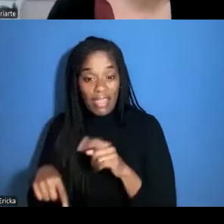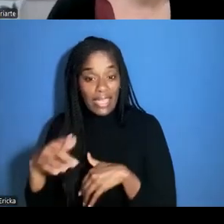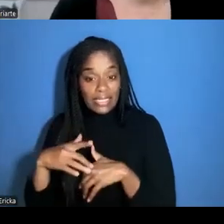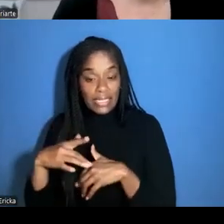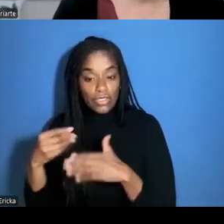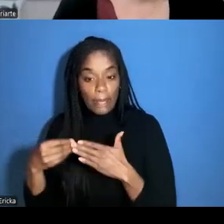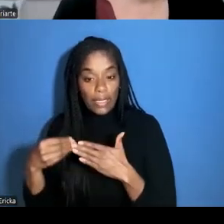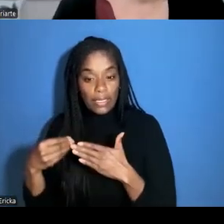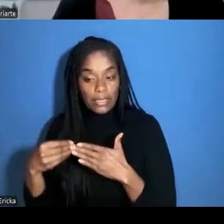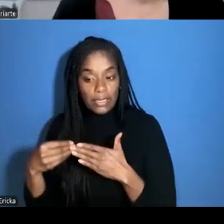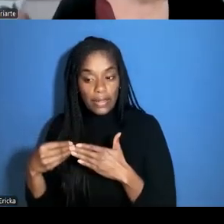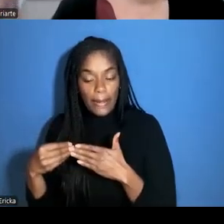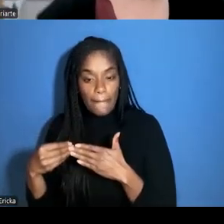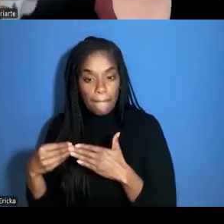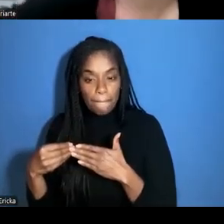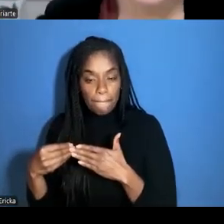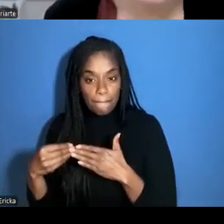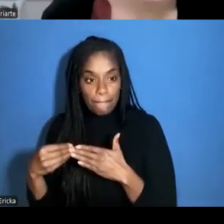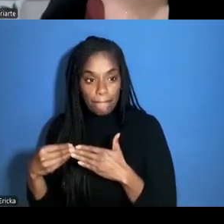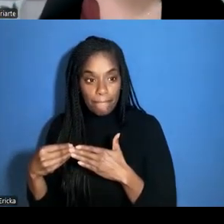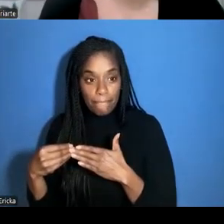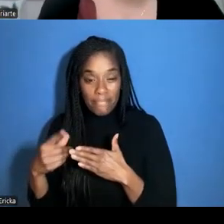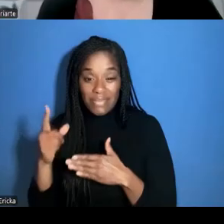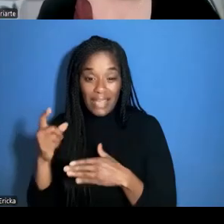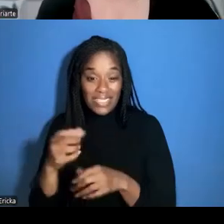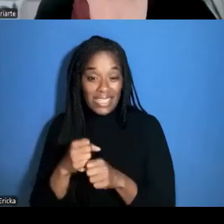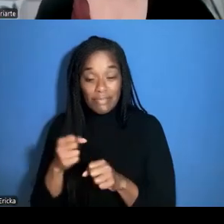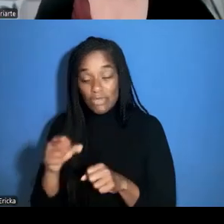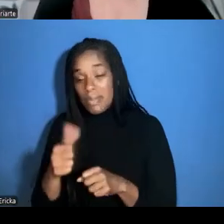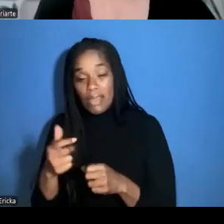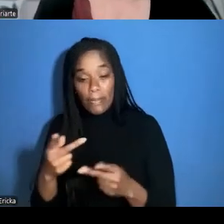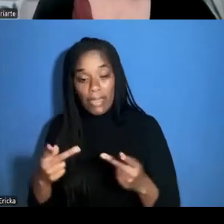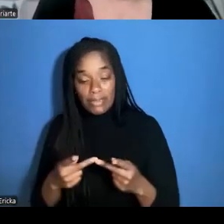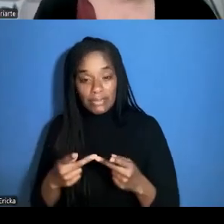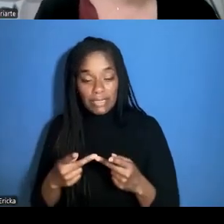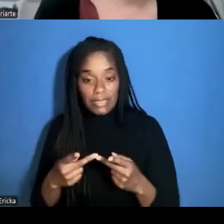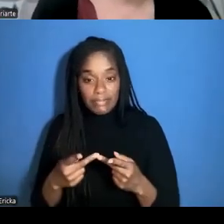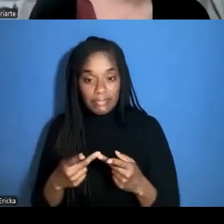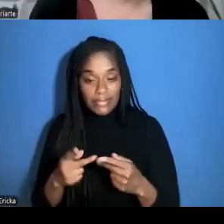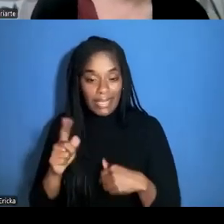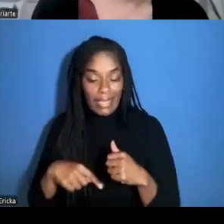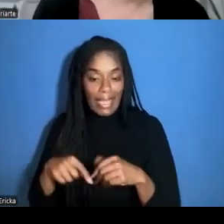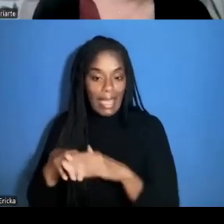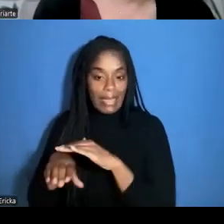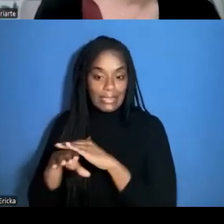So the they're they they're going to have to get it from another source. Right? They just can't touch the money that's in my CalAble account.